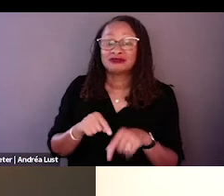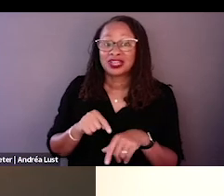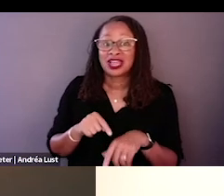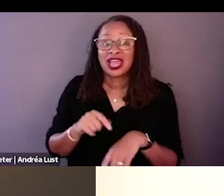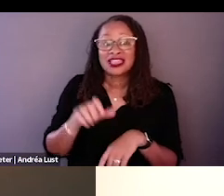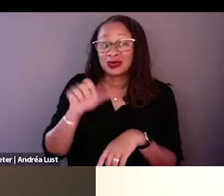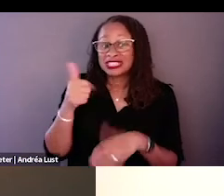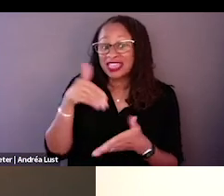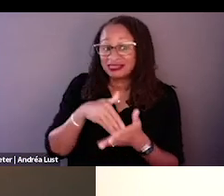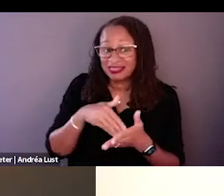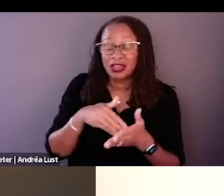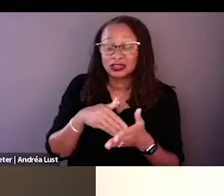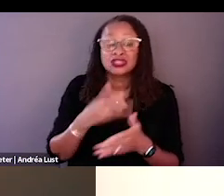Yes.